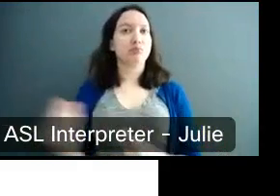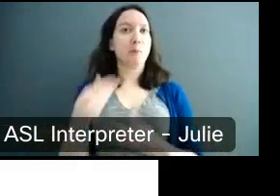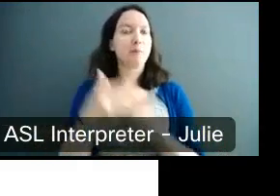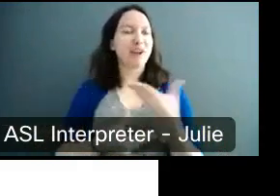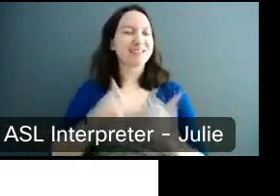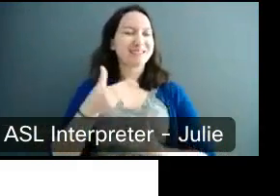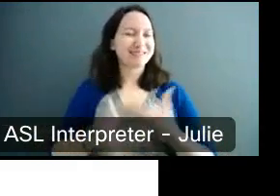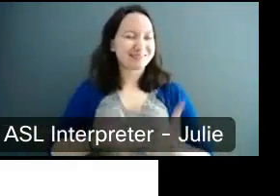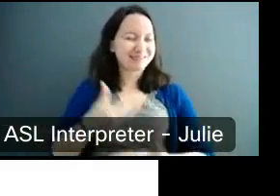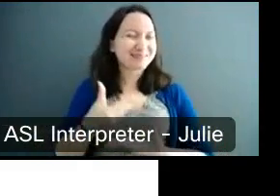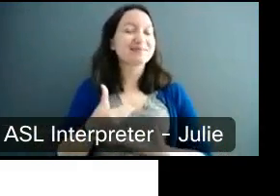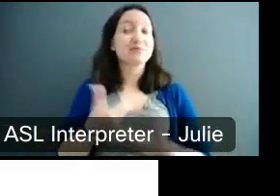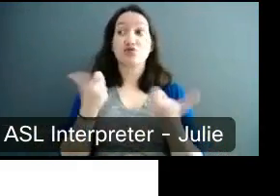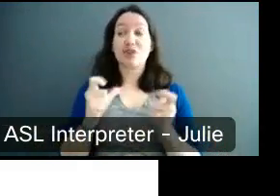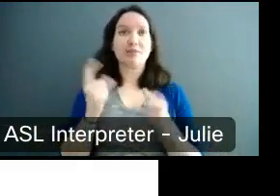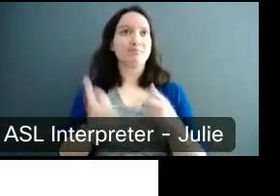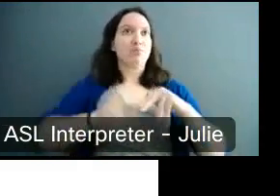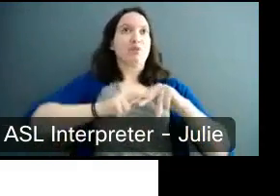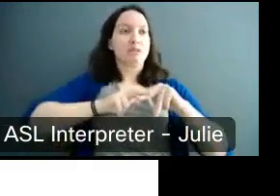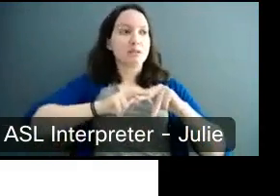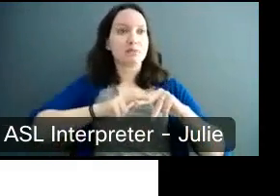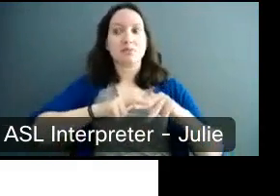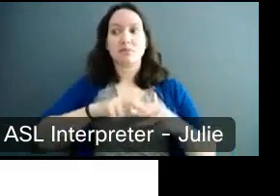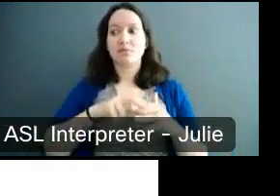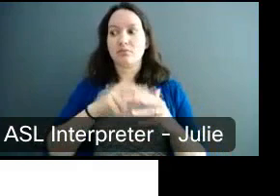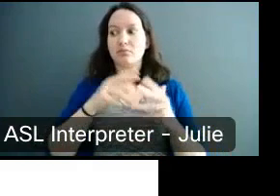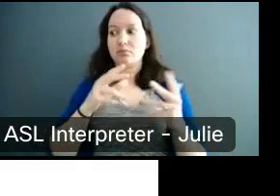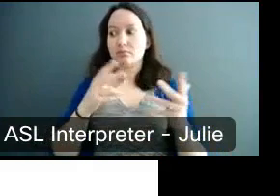We're trying to increase the rate of women that would.